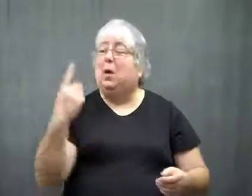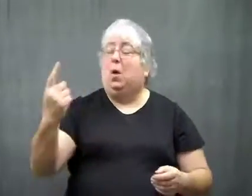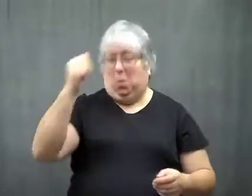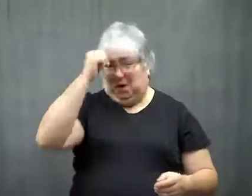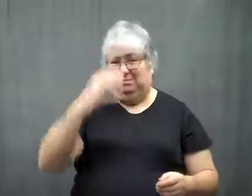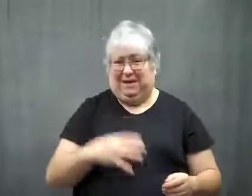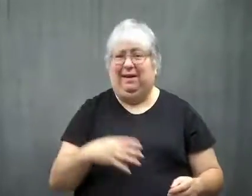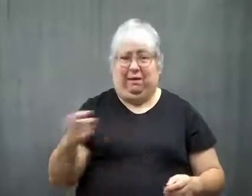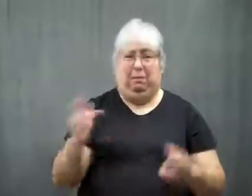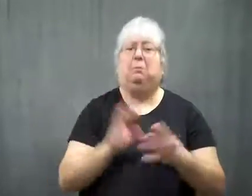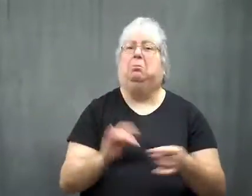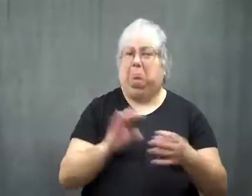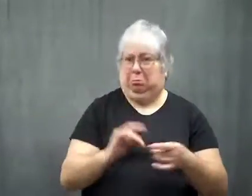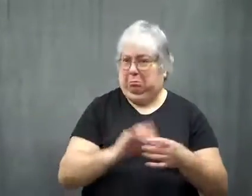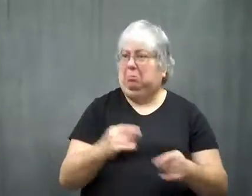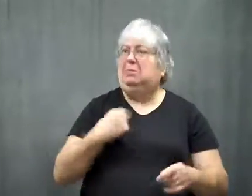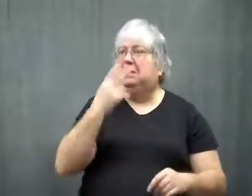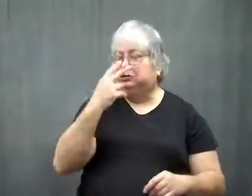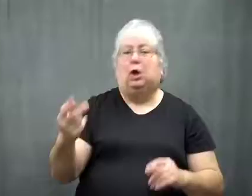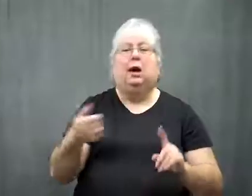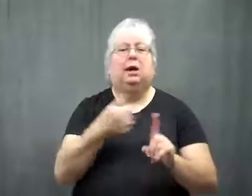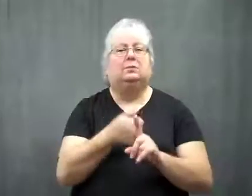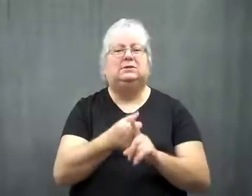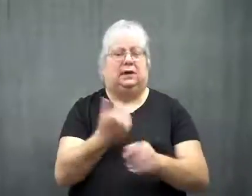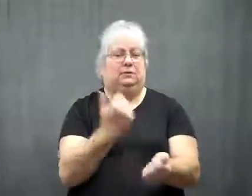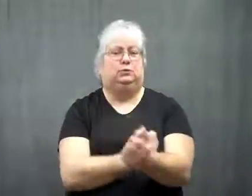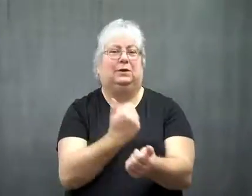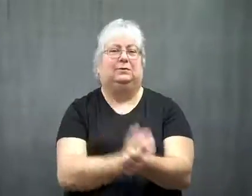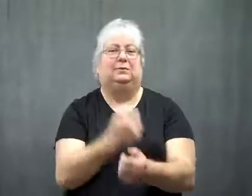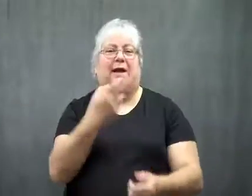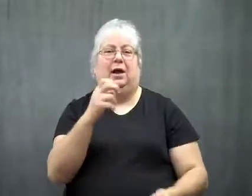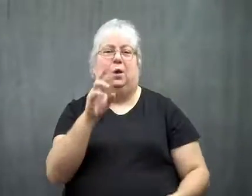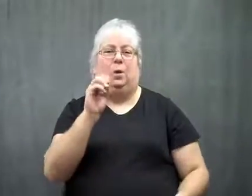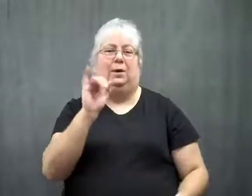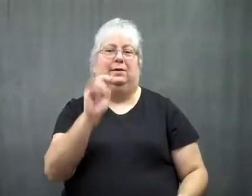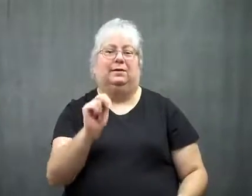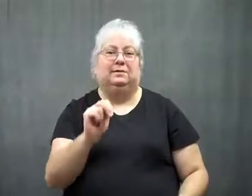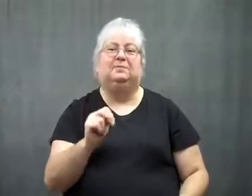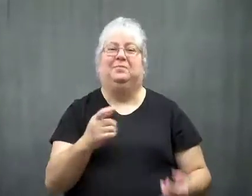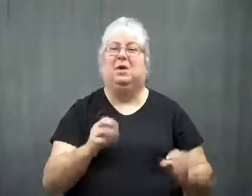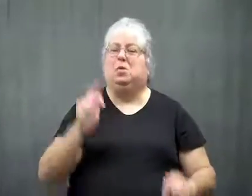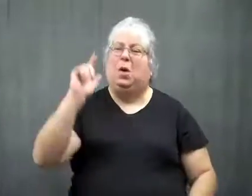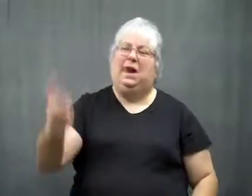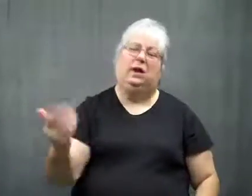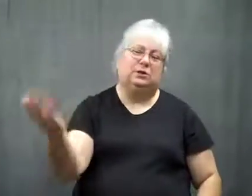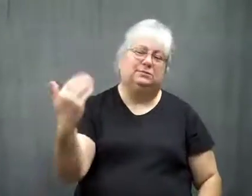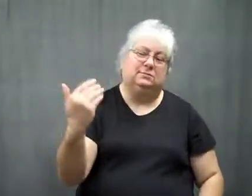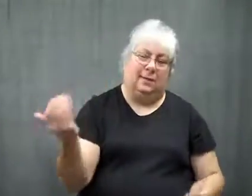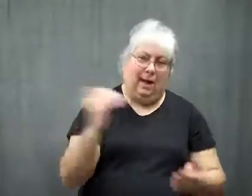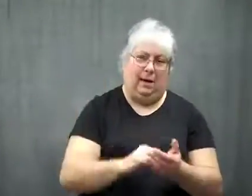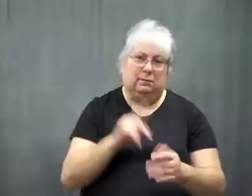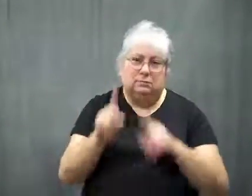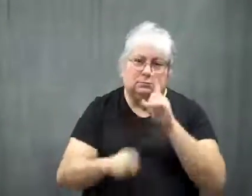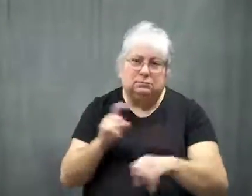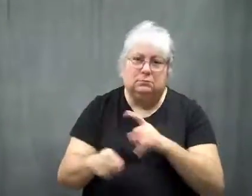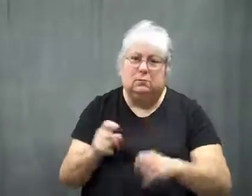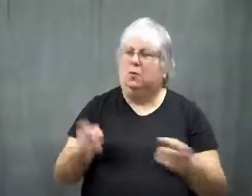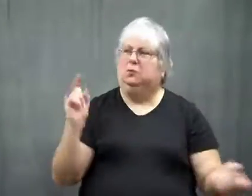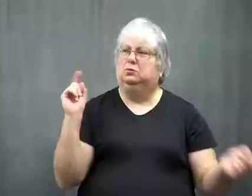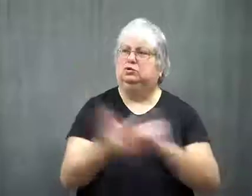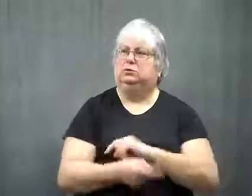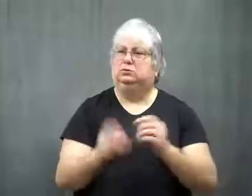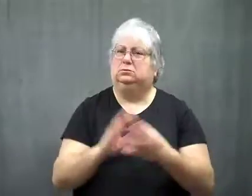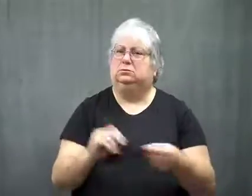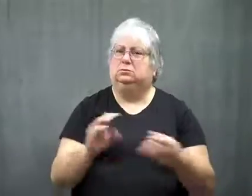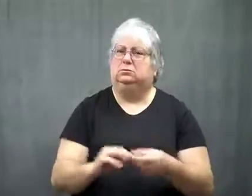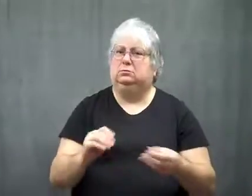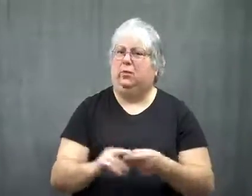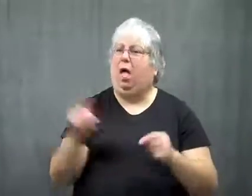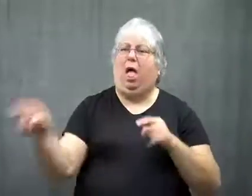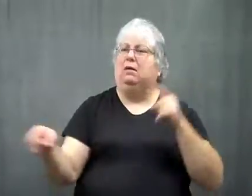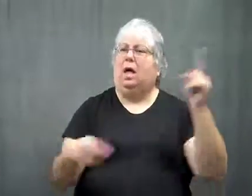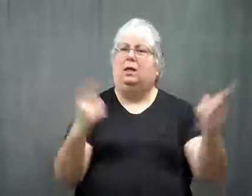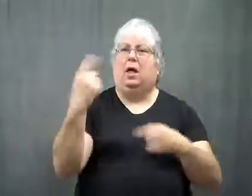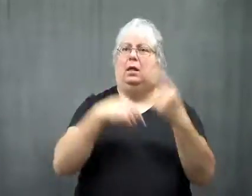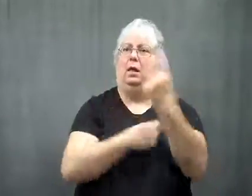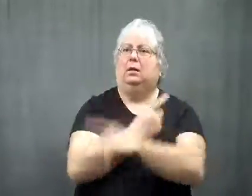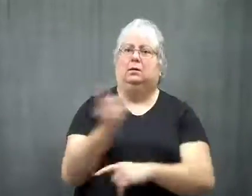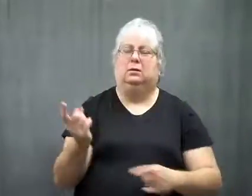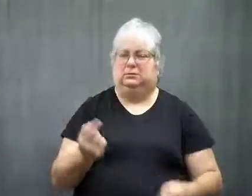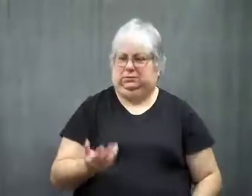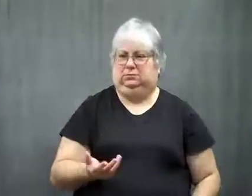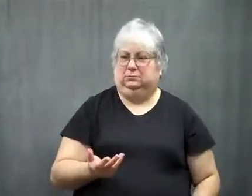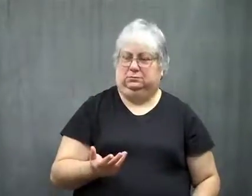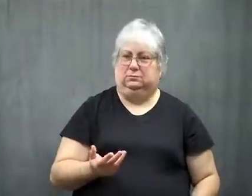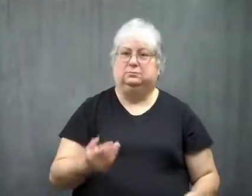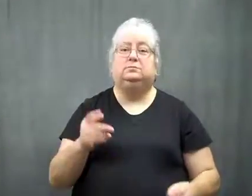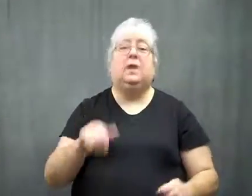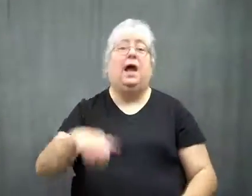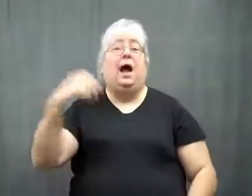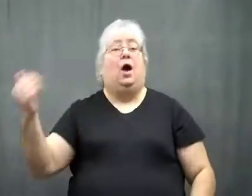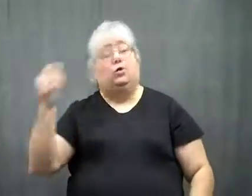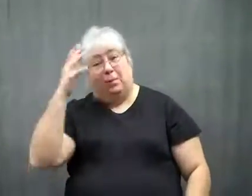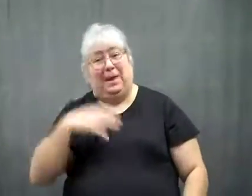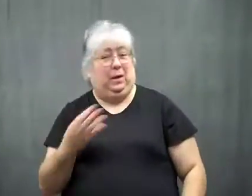One such witness was a heroin addict. When he was re-interviewed, he changed his story.